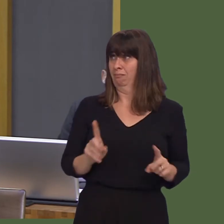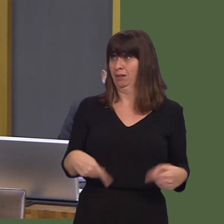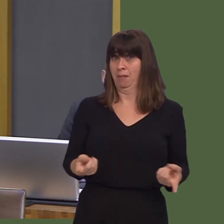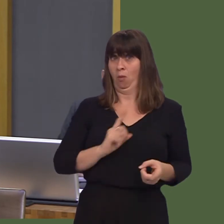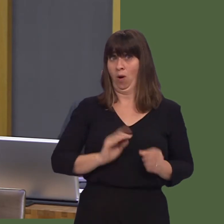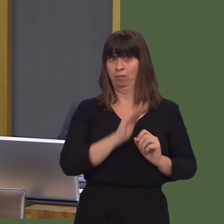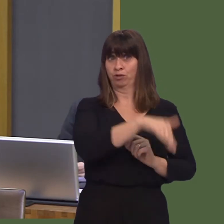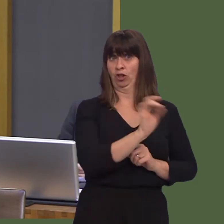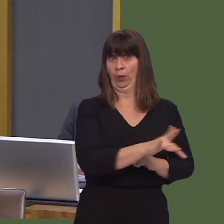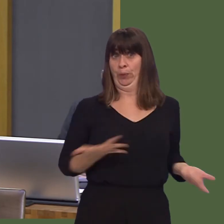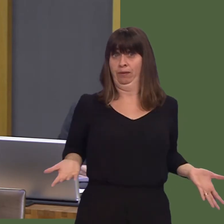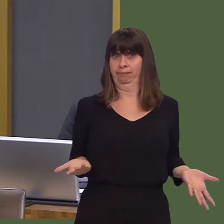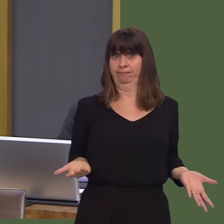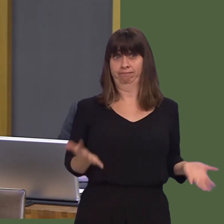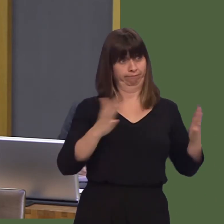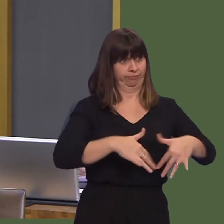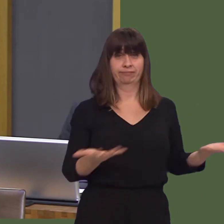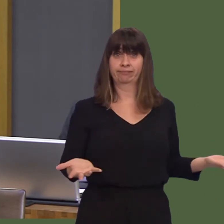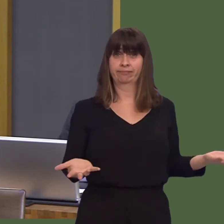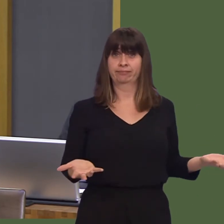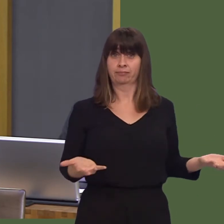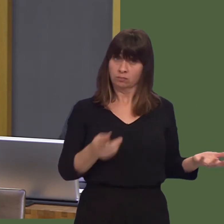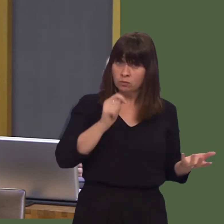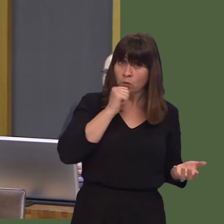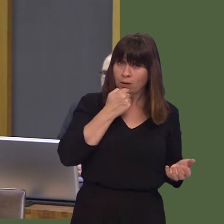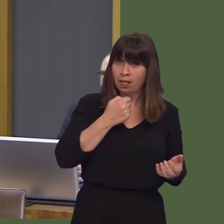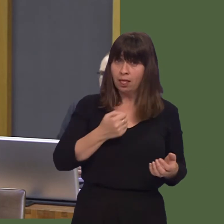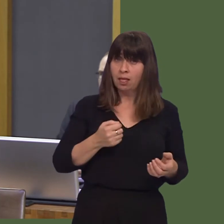So, will the Government commit to supporting the Isle of Anglesey County Council as they